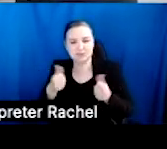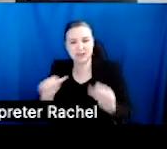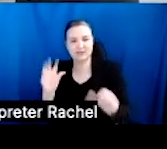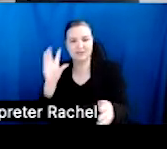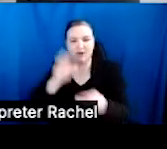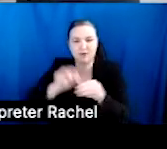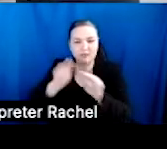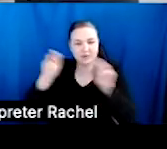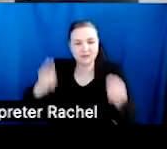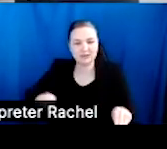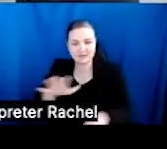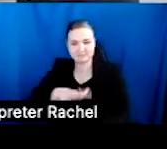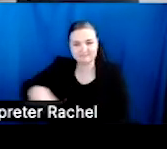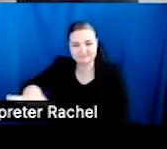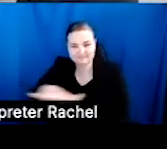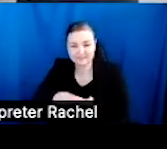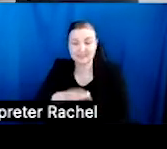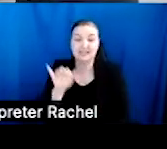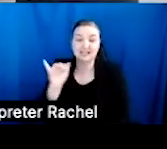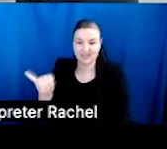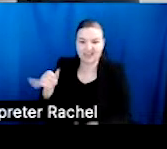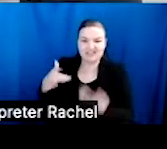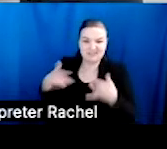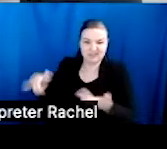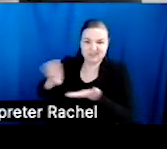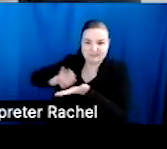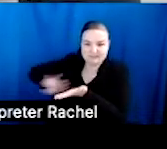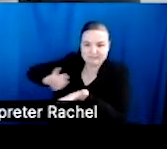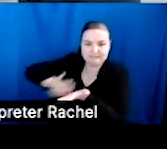perpetuates the class and race-based exclusions that have characterized this field from the start.